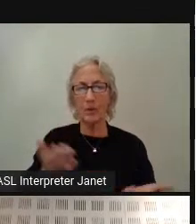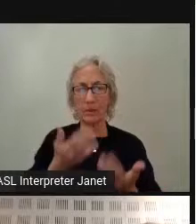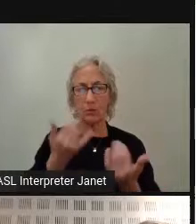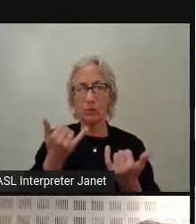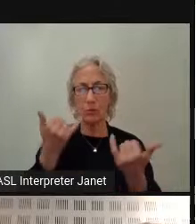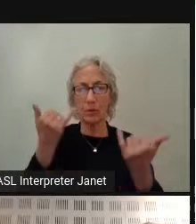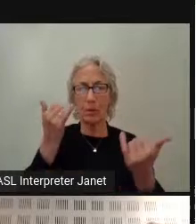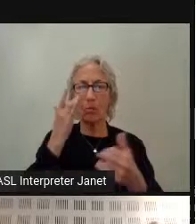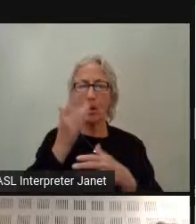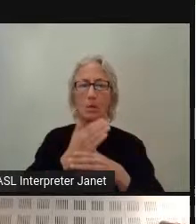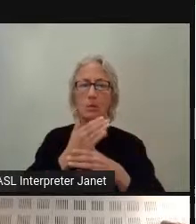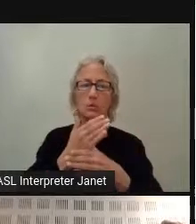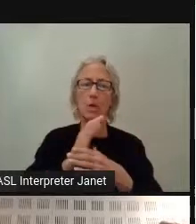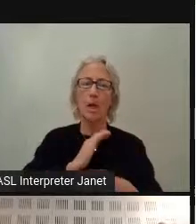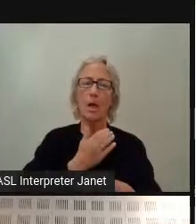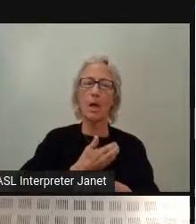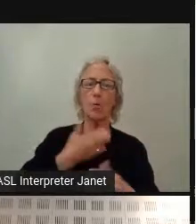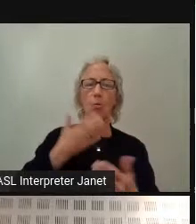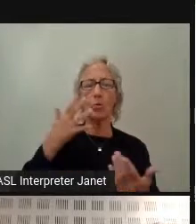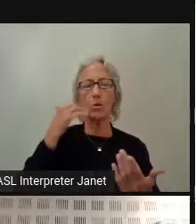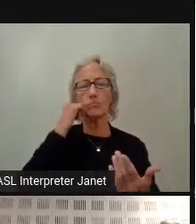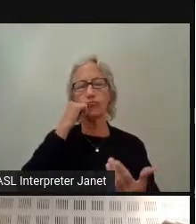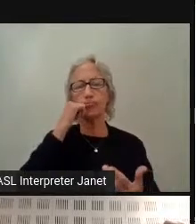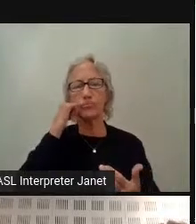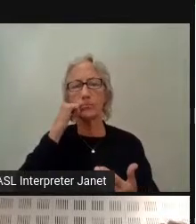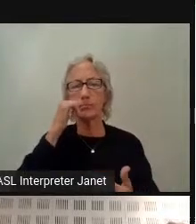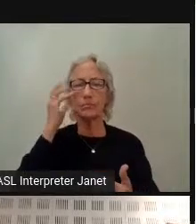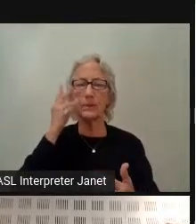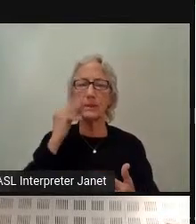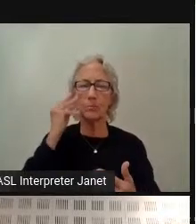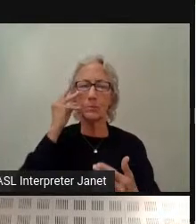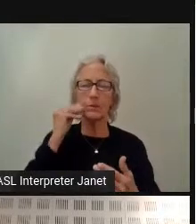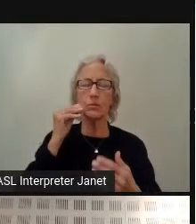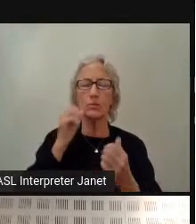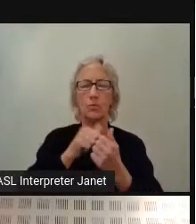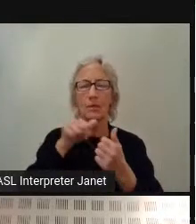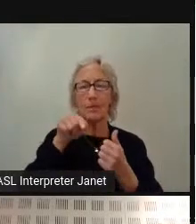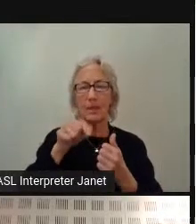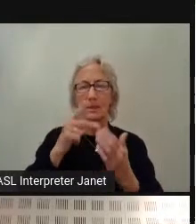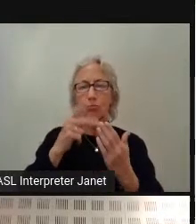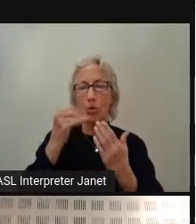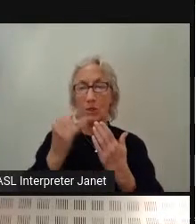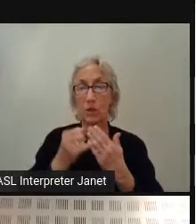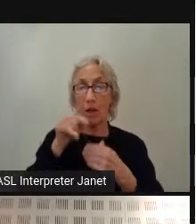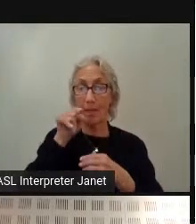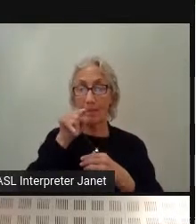And this brings me to why we are here today. We